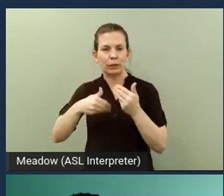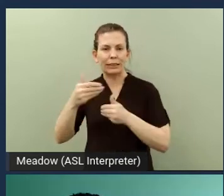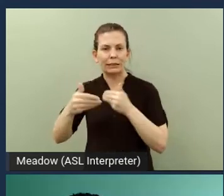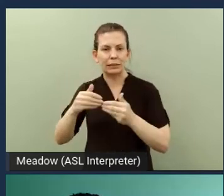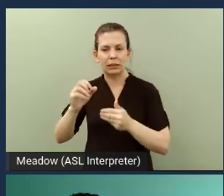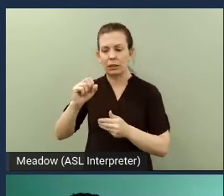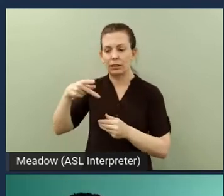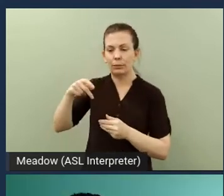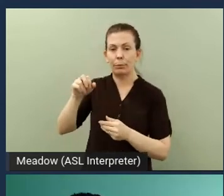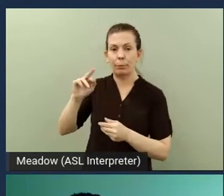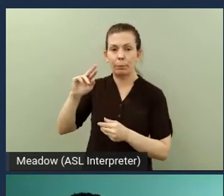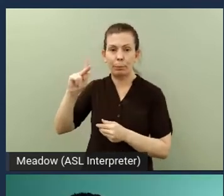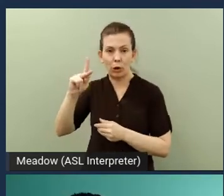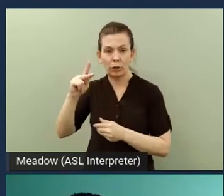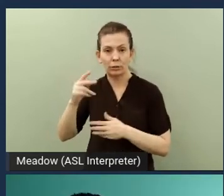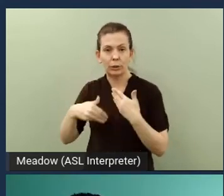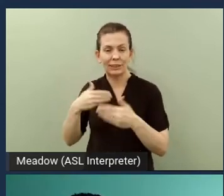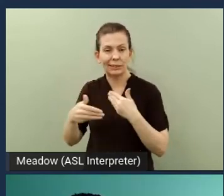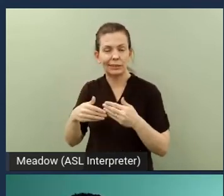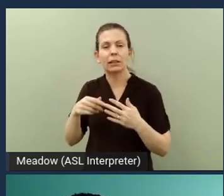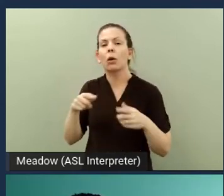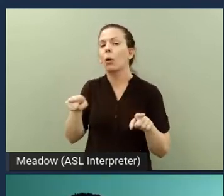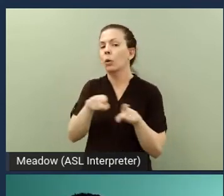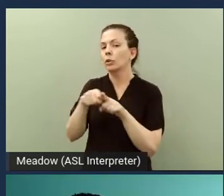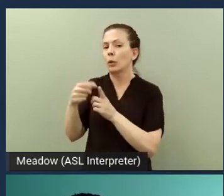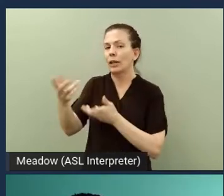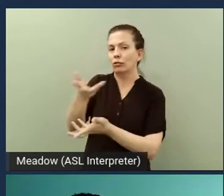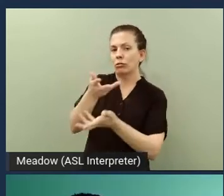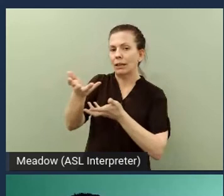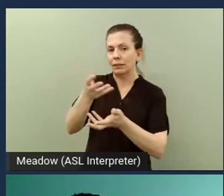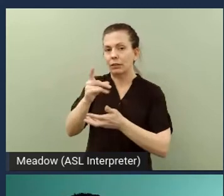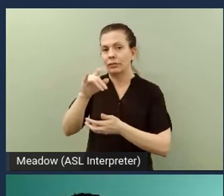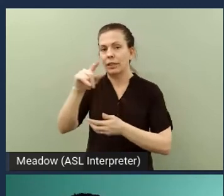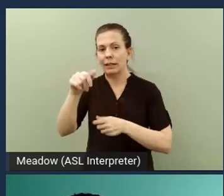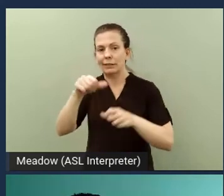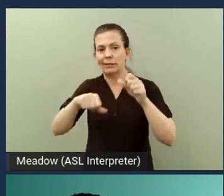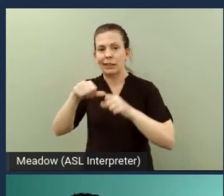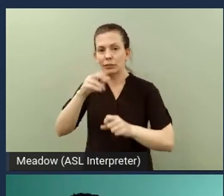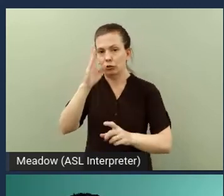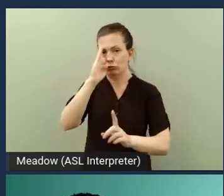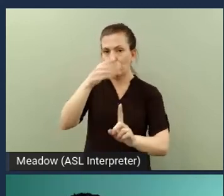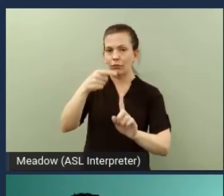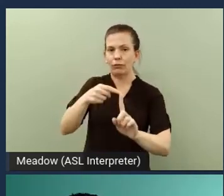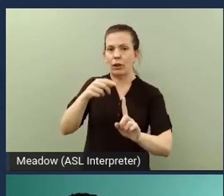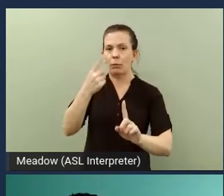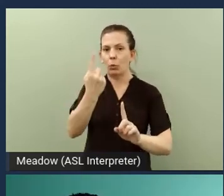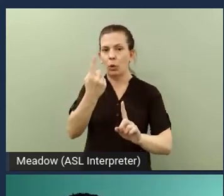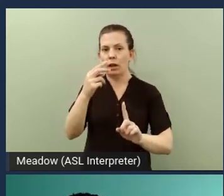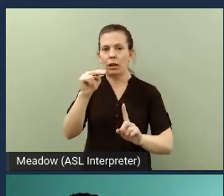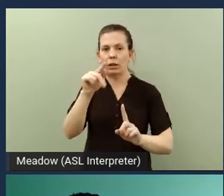as well as interactive data science directly from one notebook itself. And this is a huge simplification